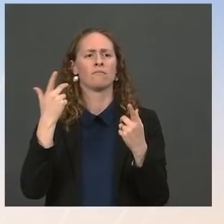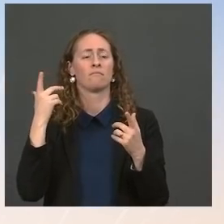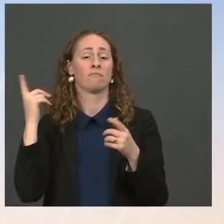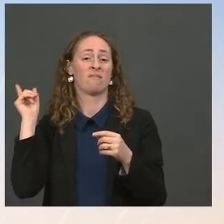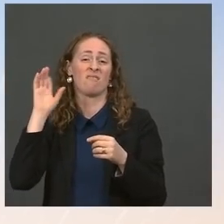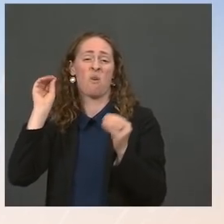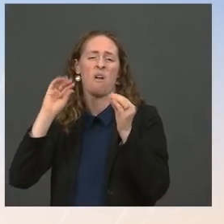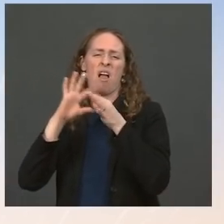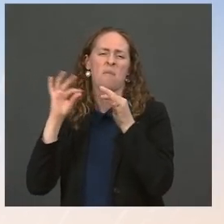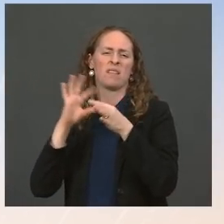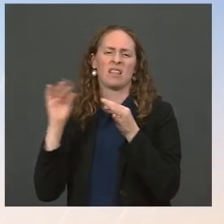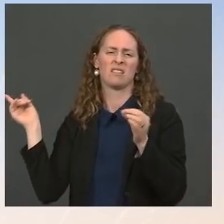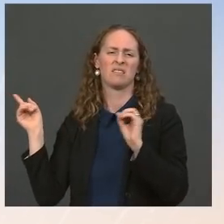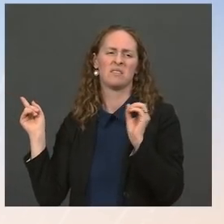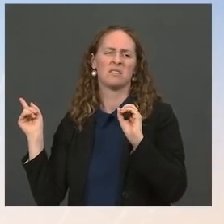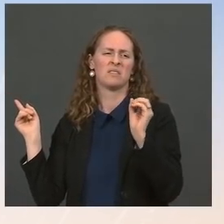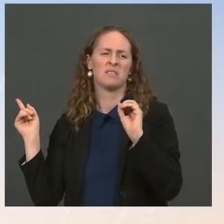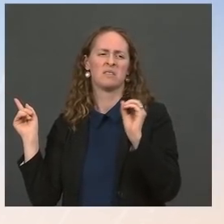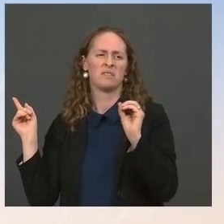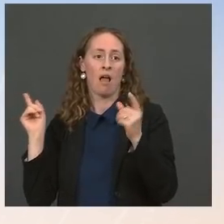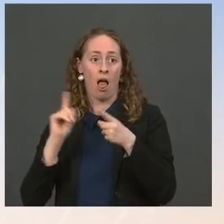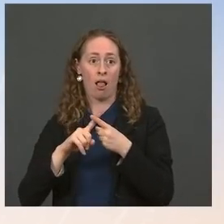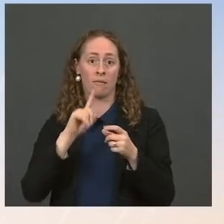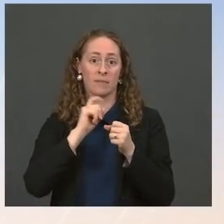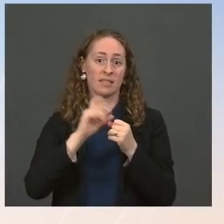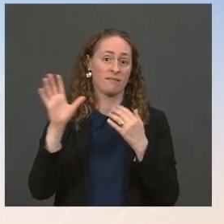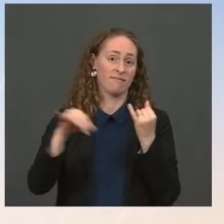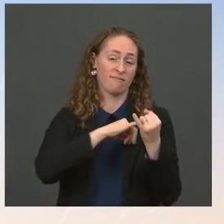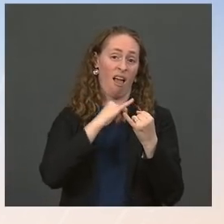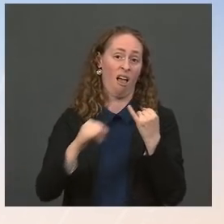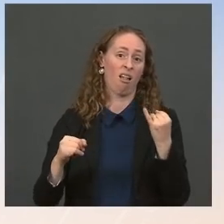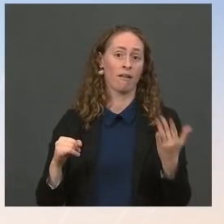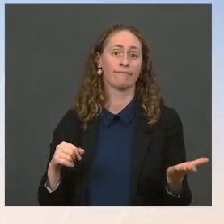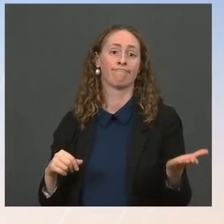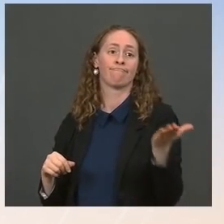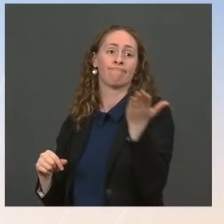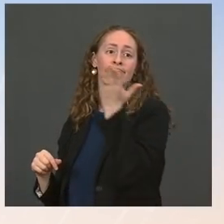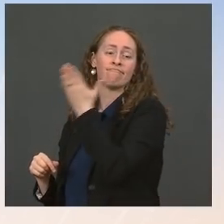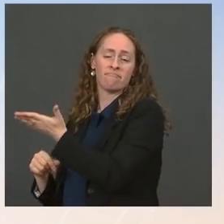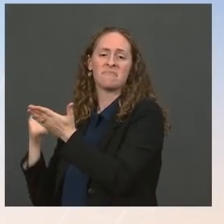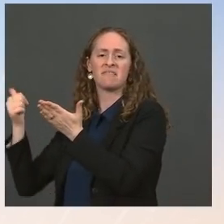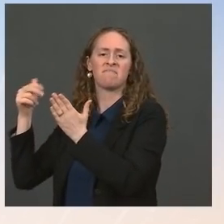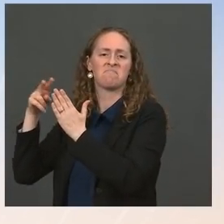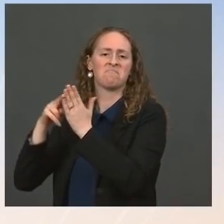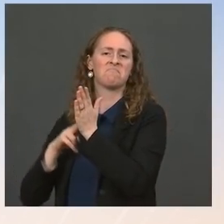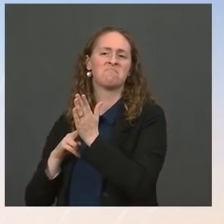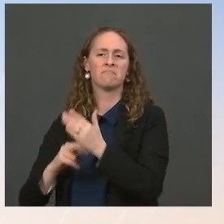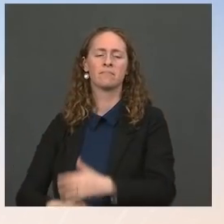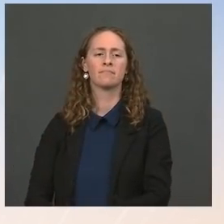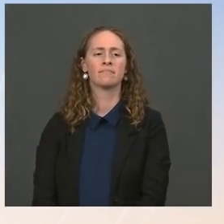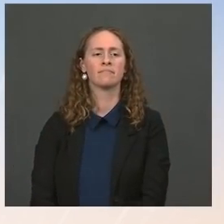until a report is final and he has the chance to review it at that period of time. If I may, let me just remind people